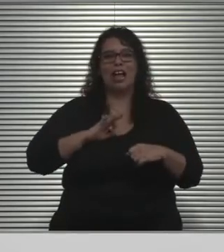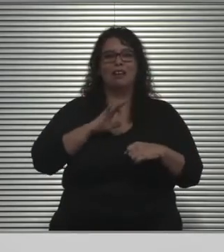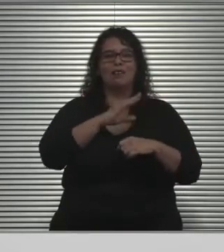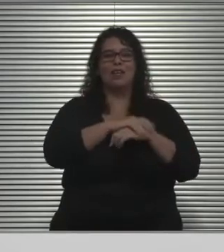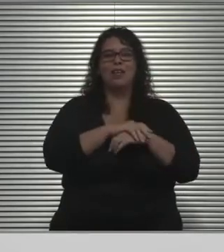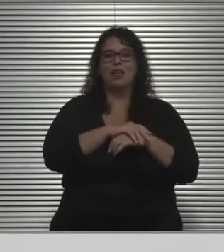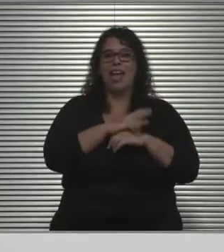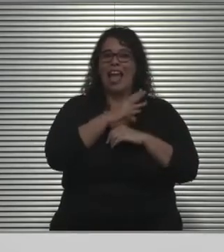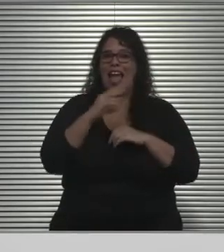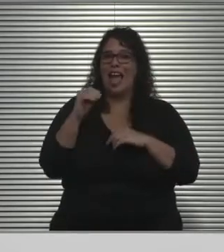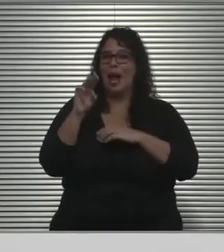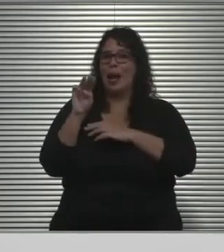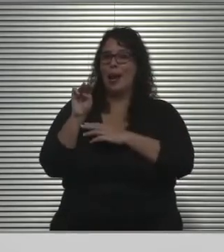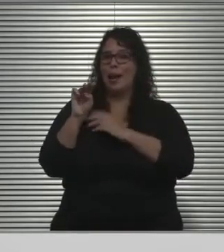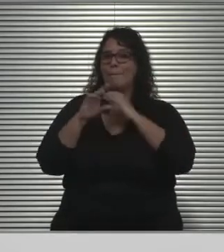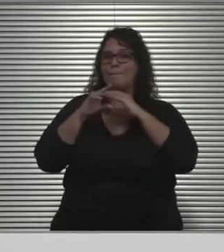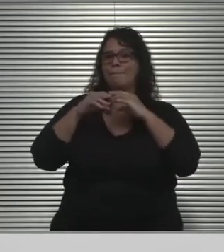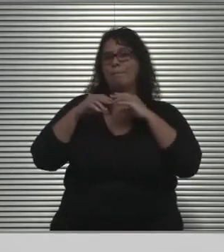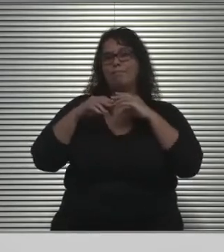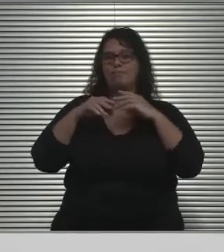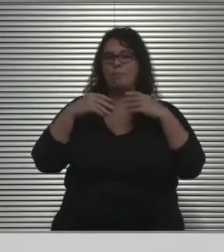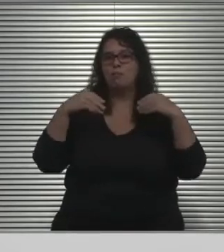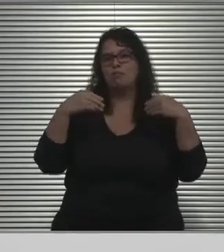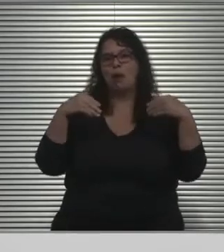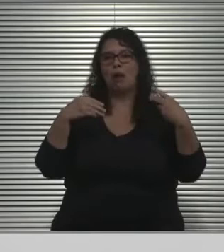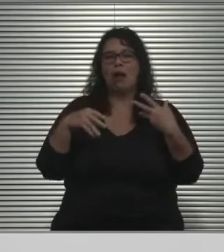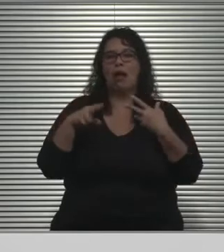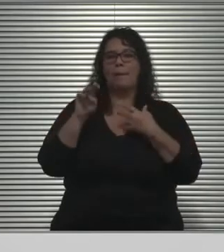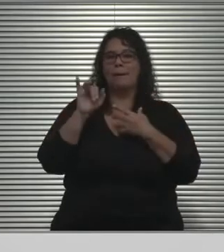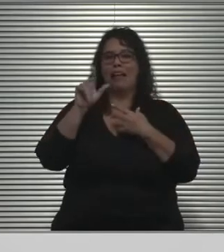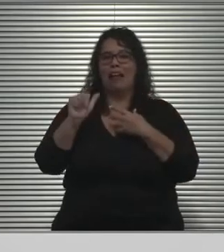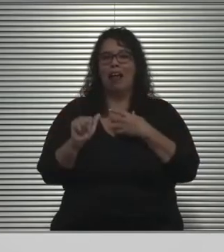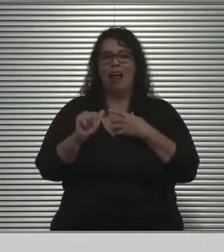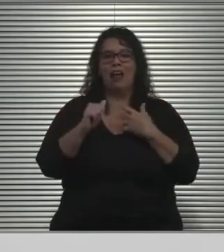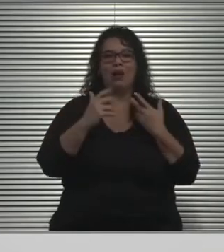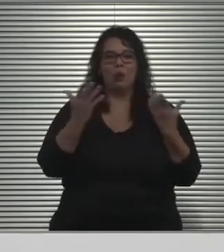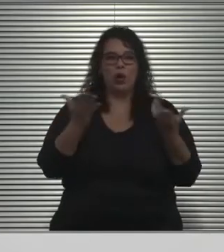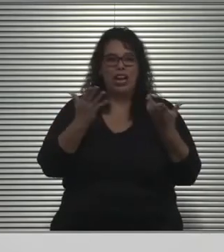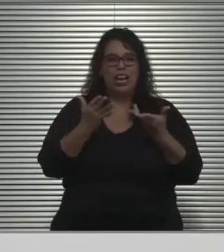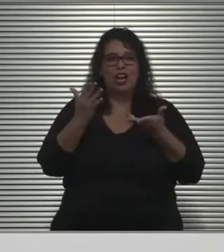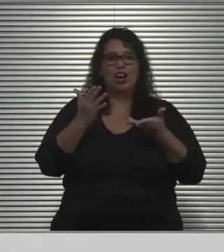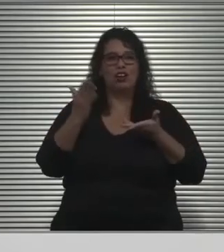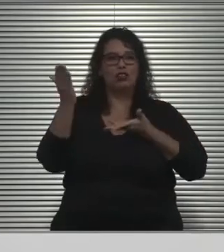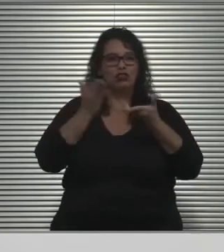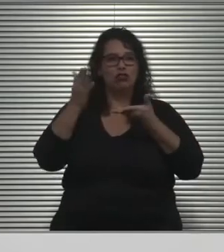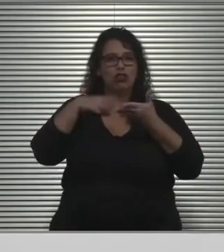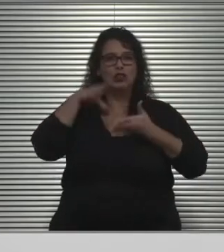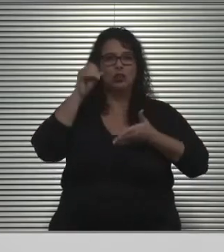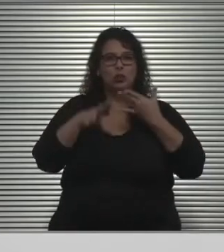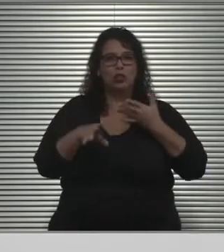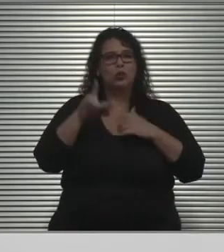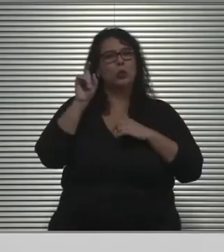but we are here to serve students and sometimes we need feedback and improvement in the area of communication.